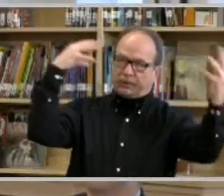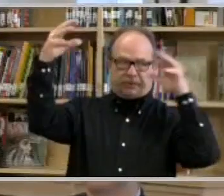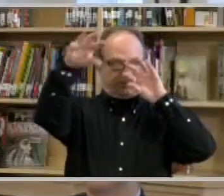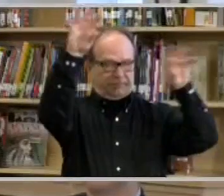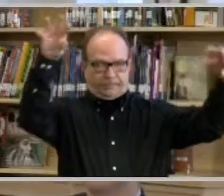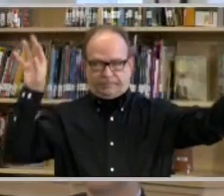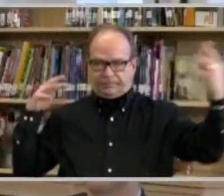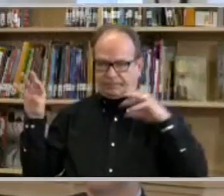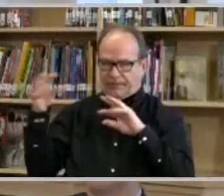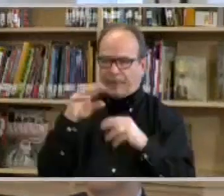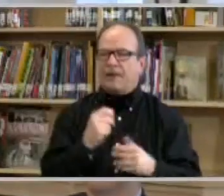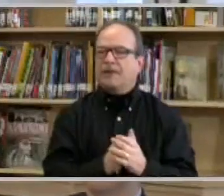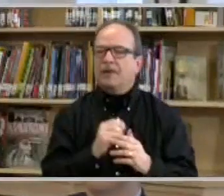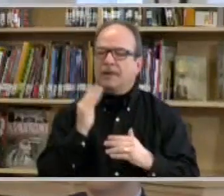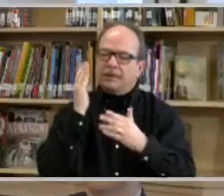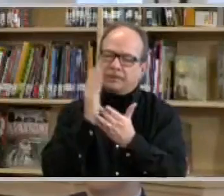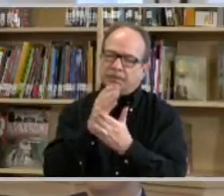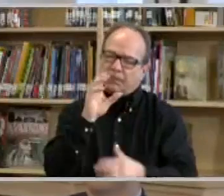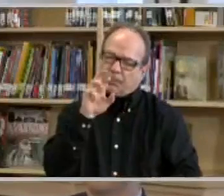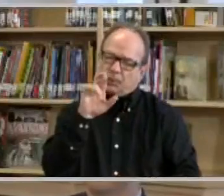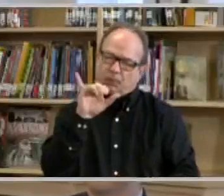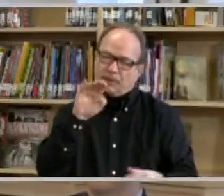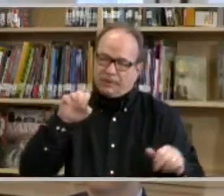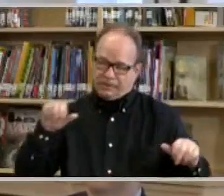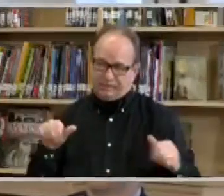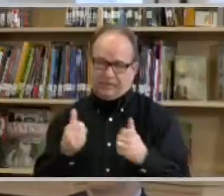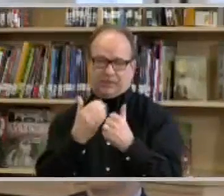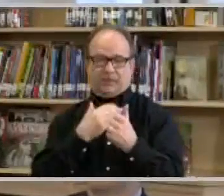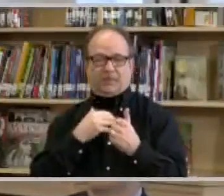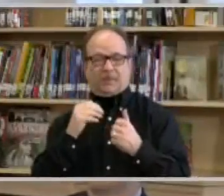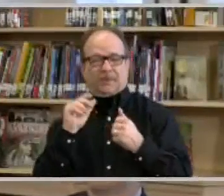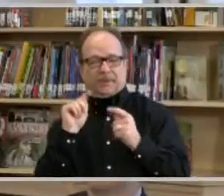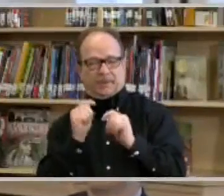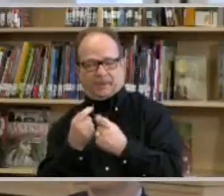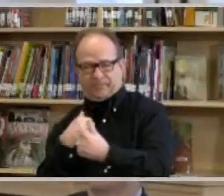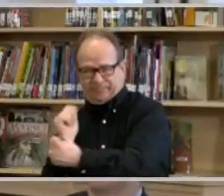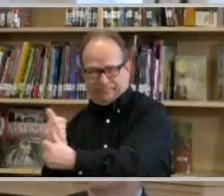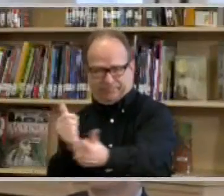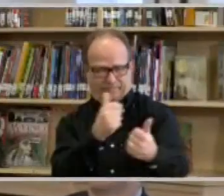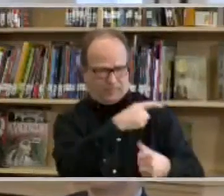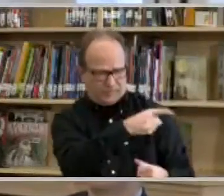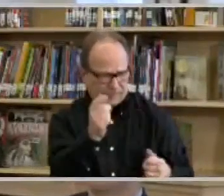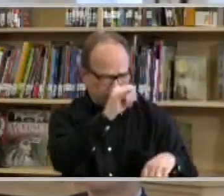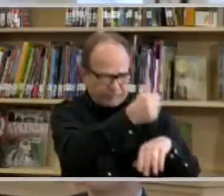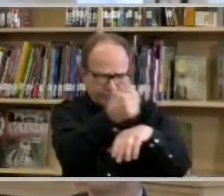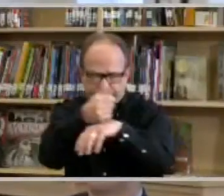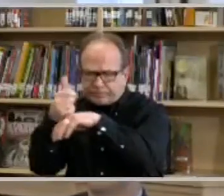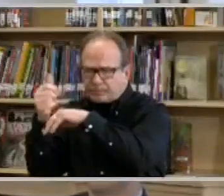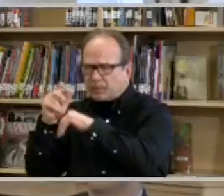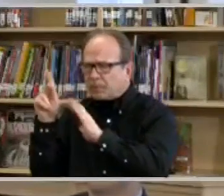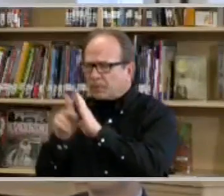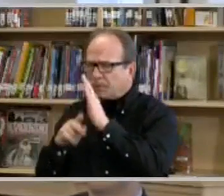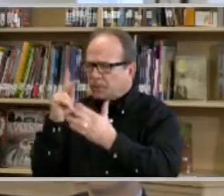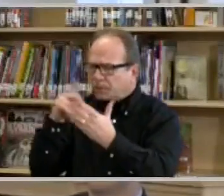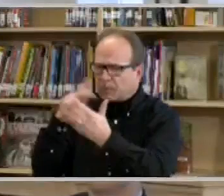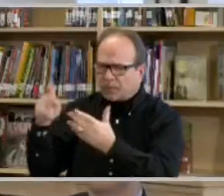SECURITY CAMERA REBATE PROGRAM.